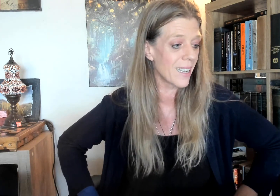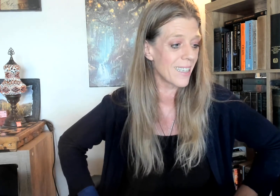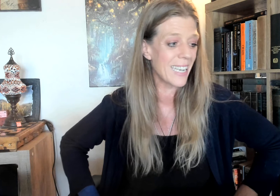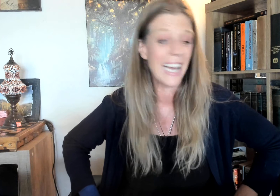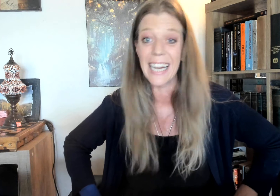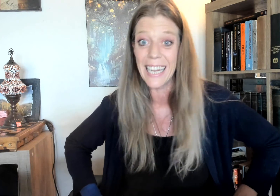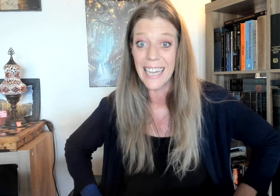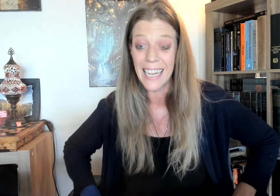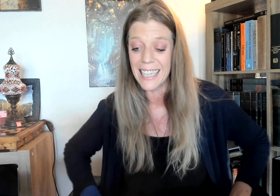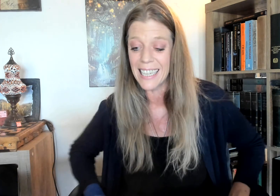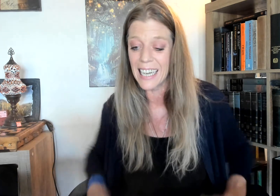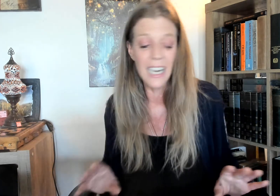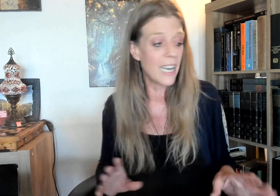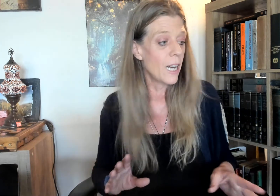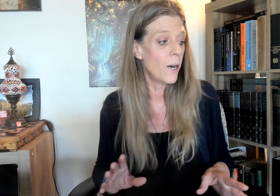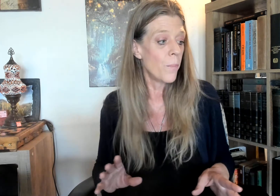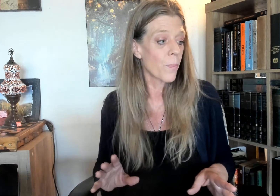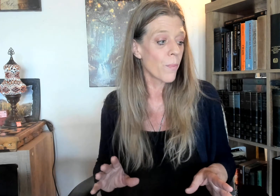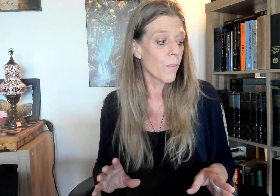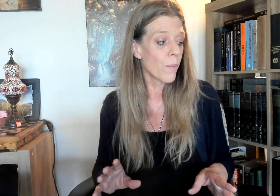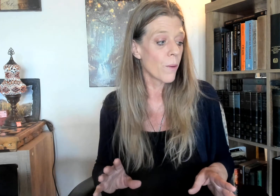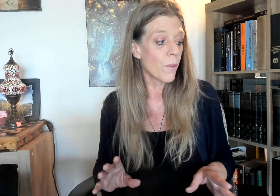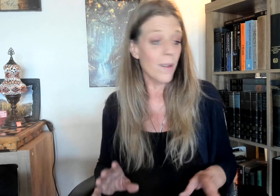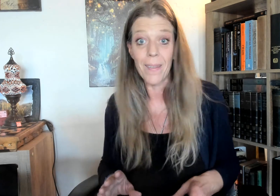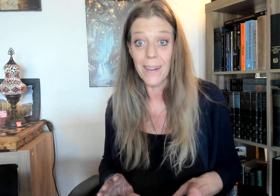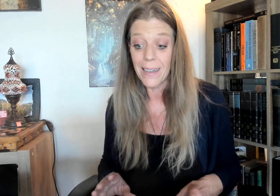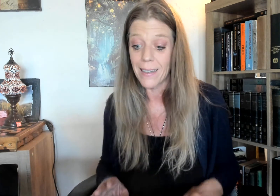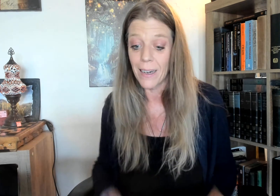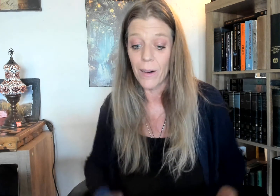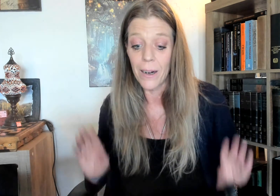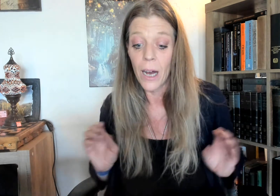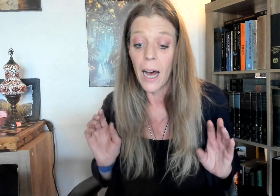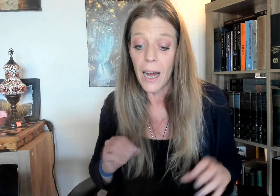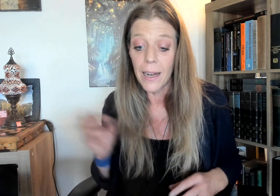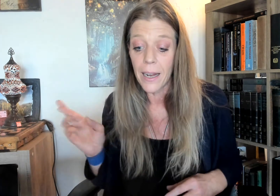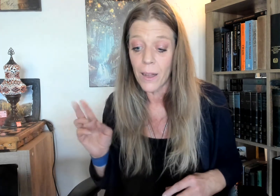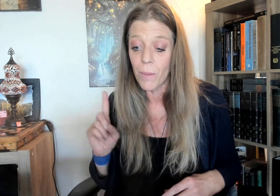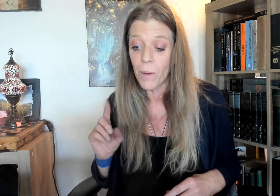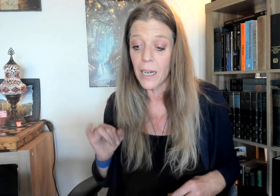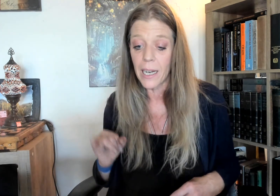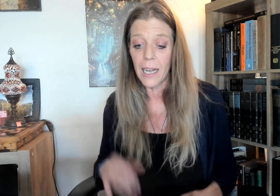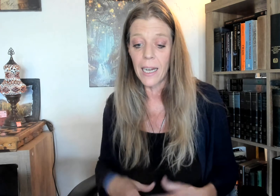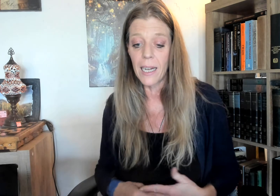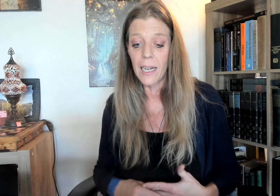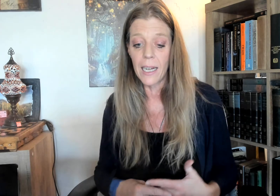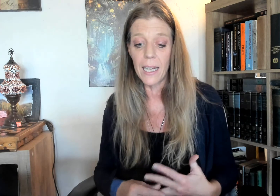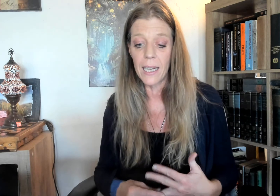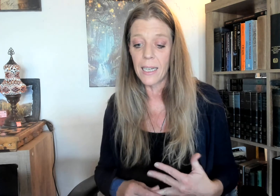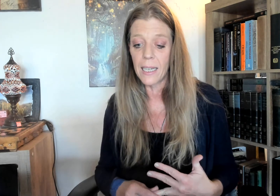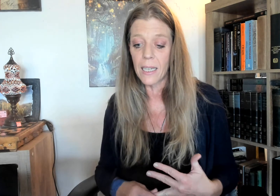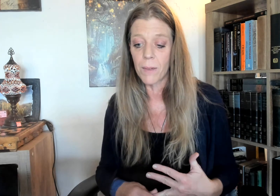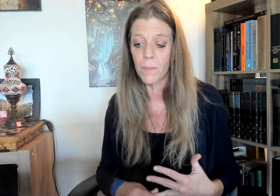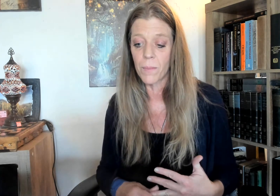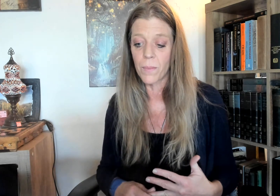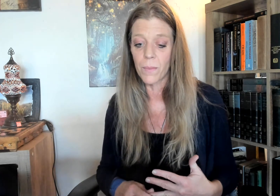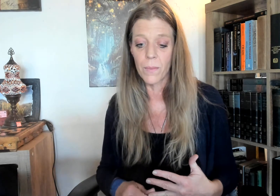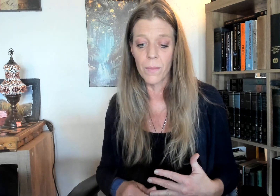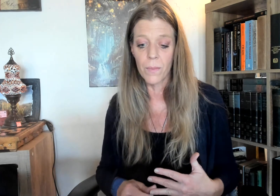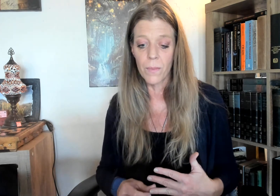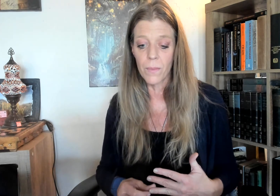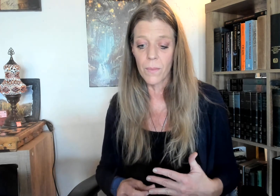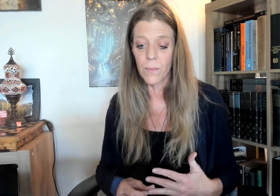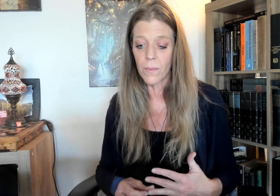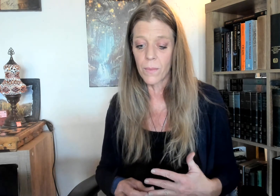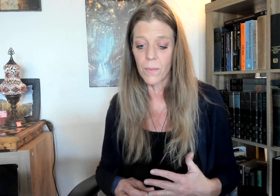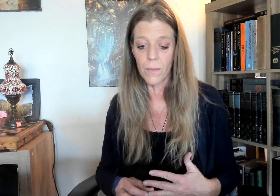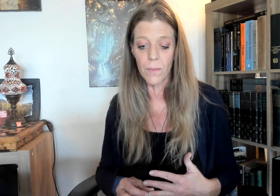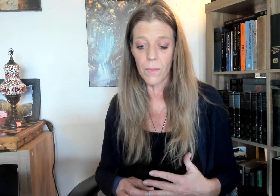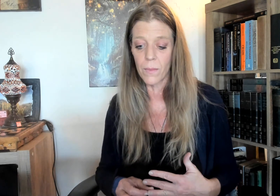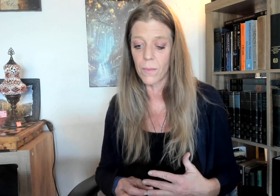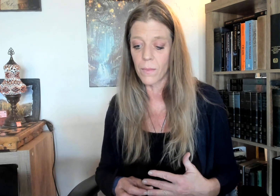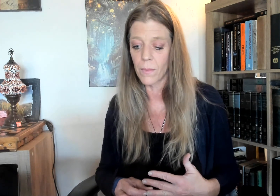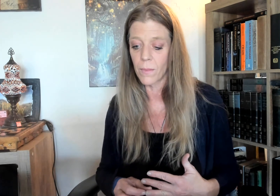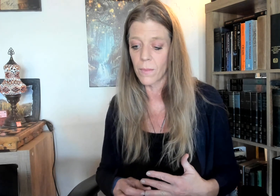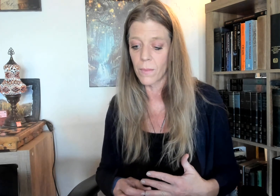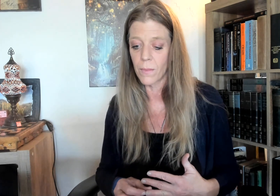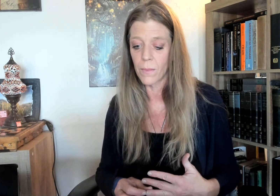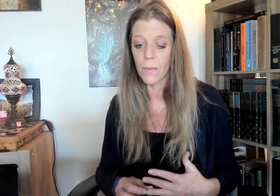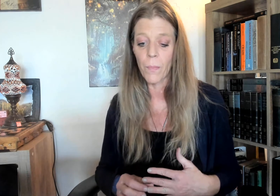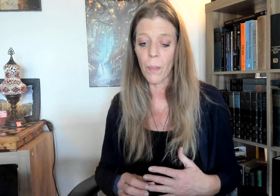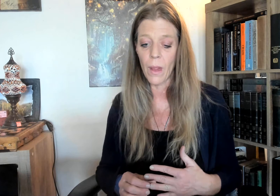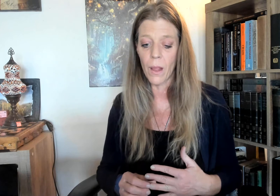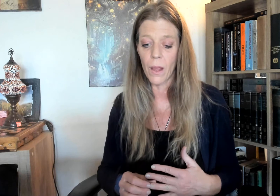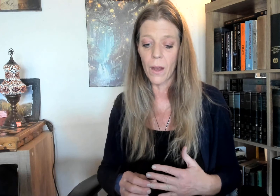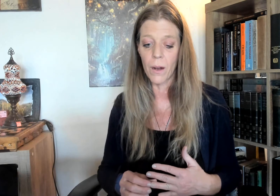didn't get in the lesson. It was on the list though. Here, another one is ...